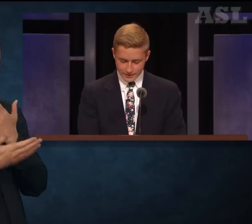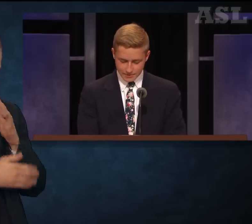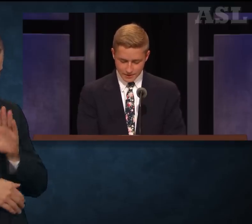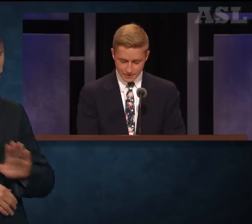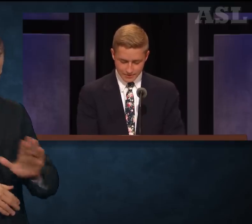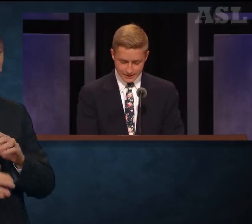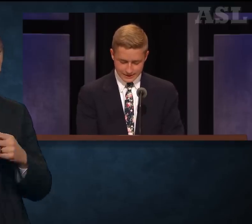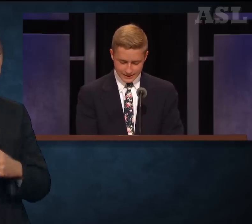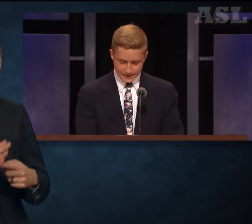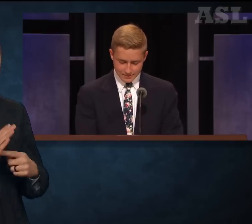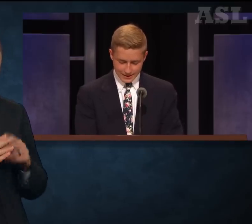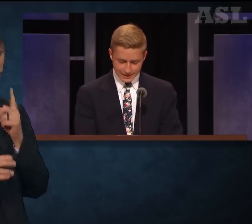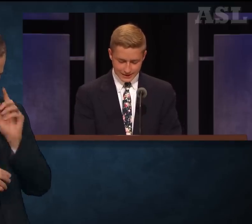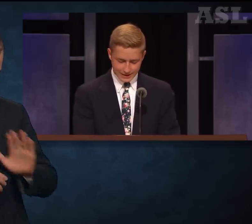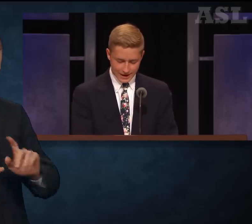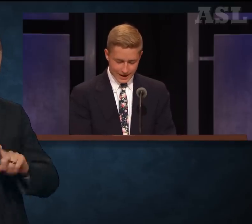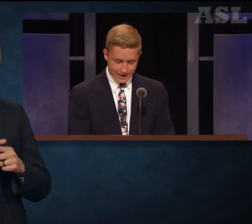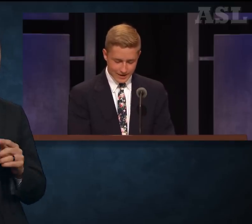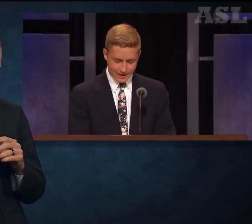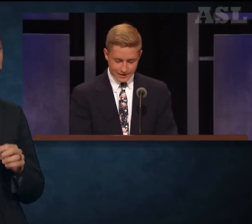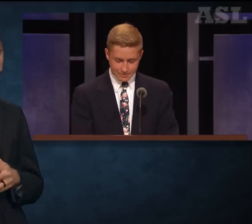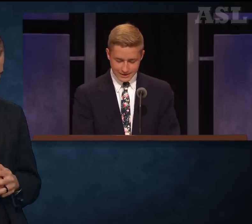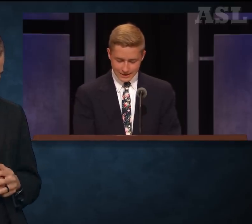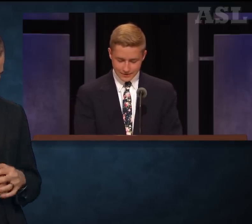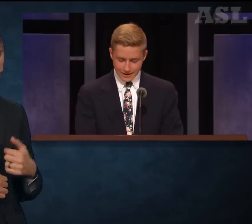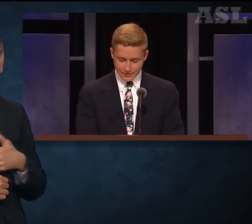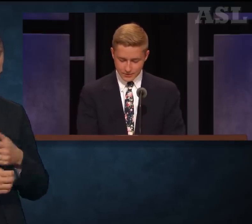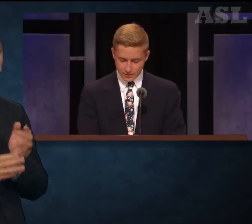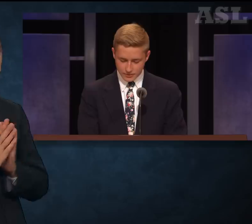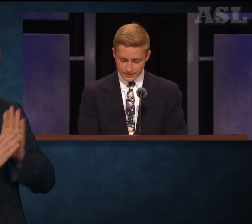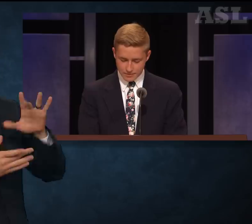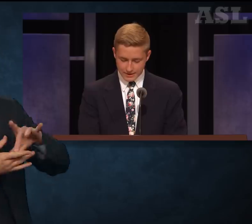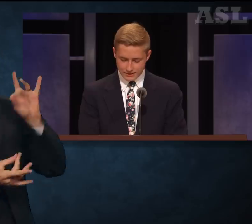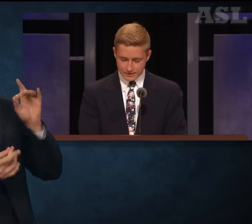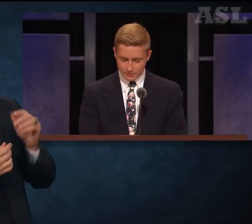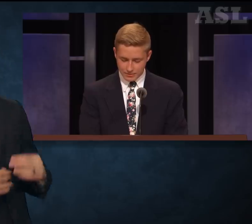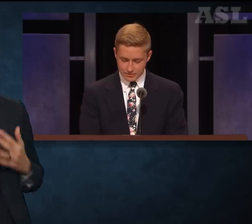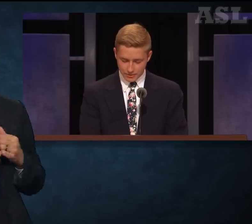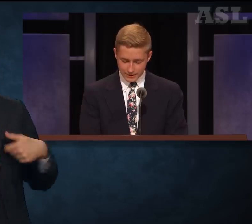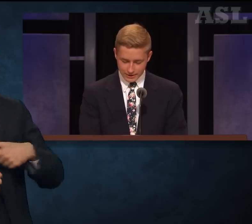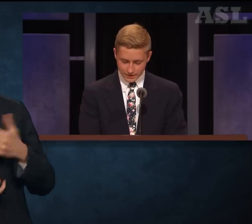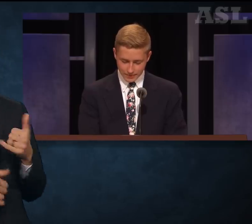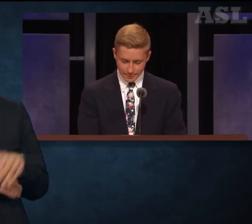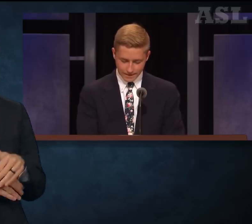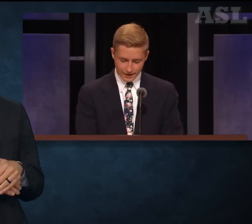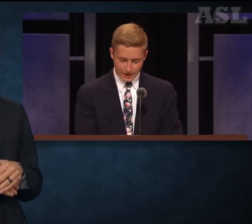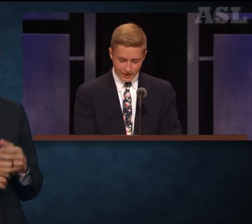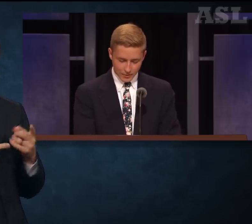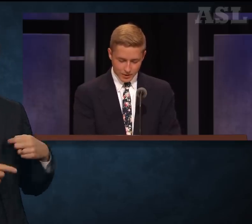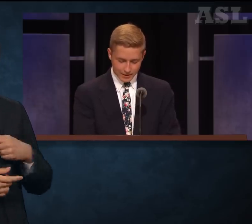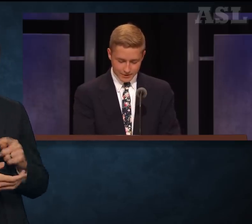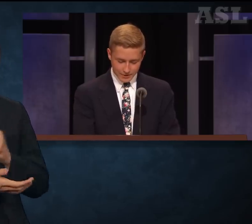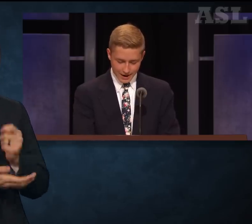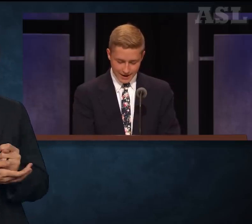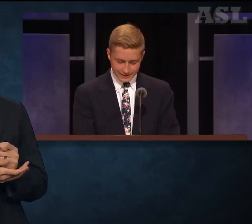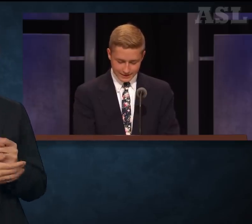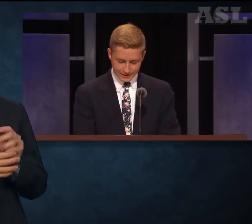OF THEIR PEERS AND FRIENDS.